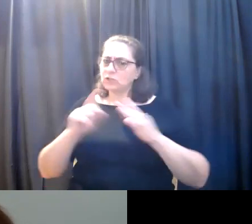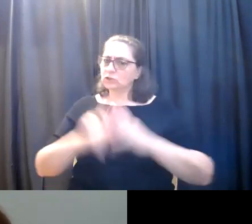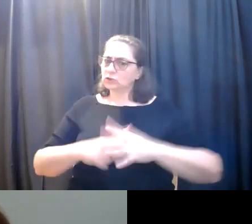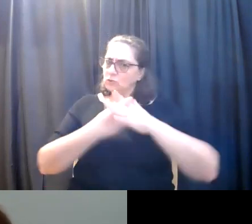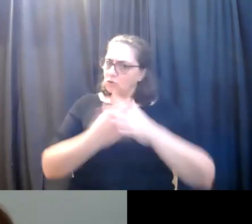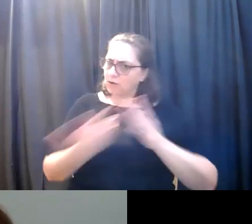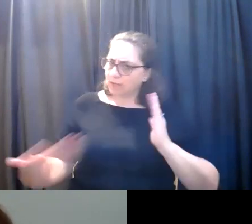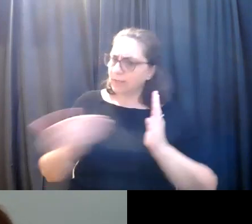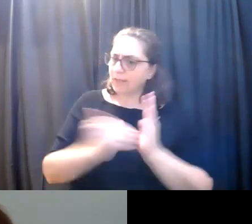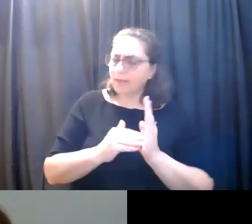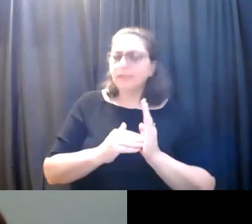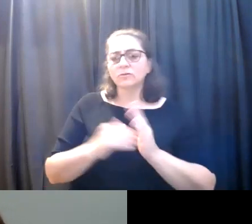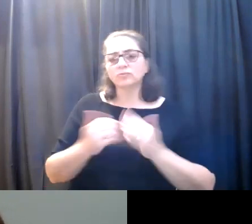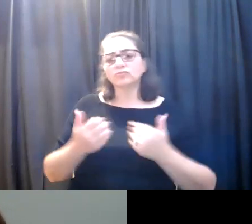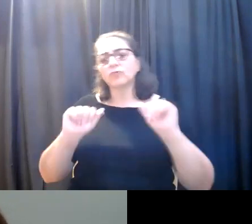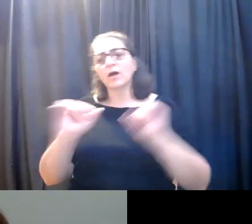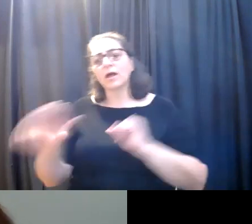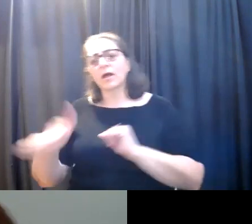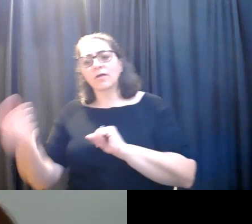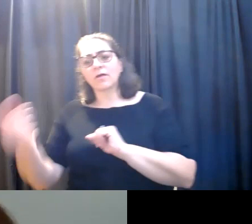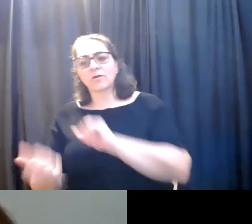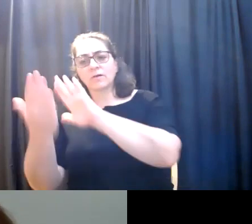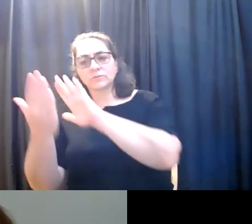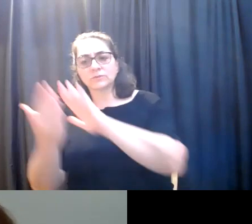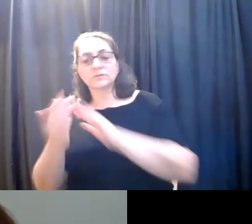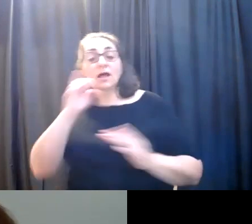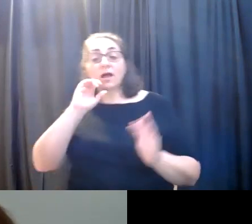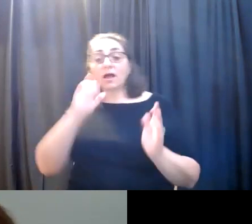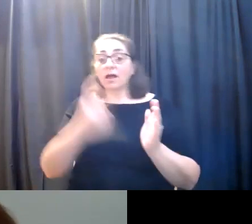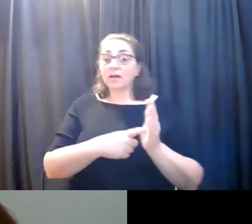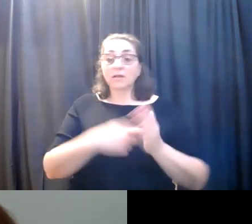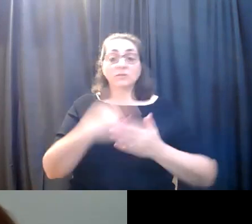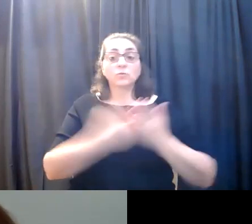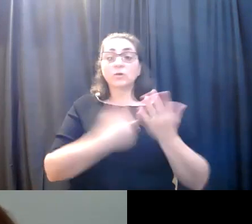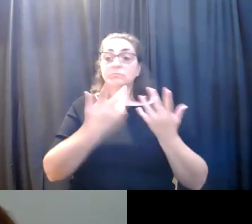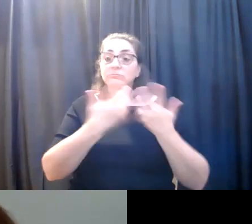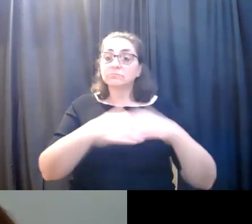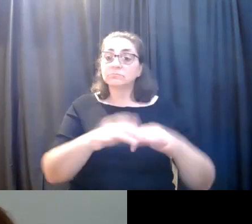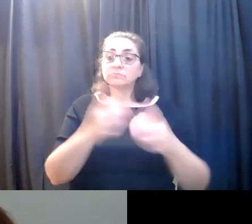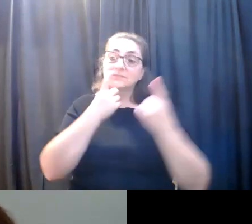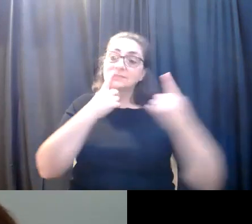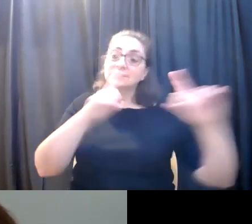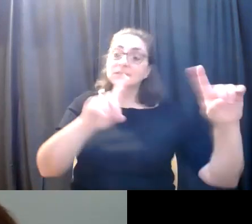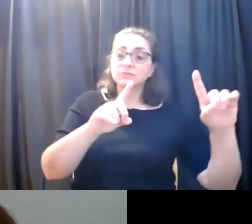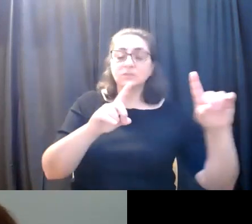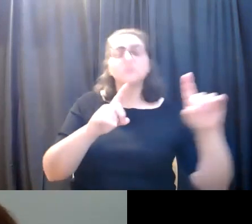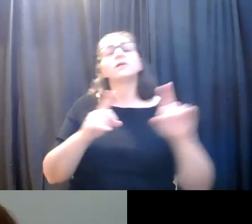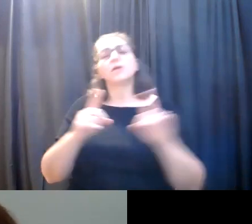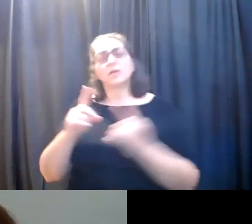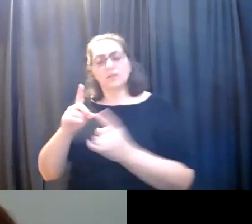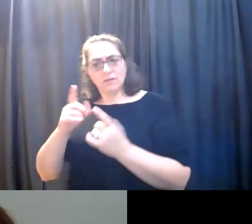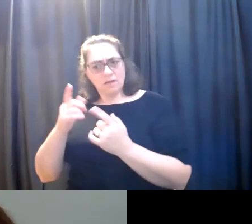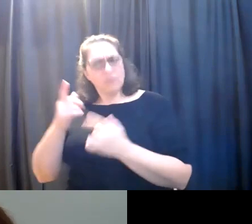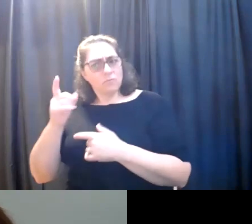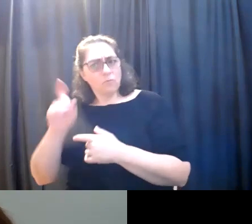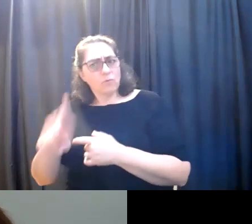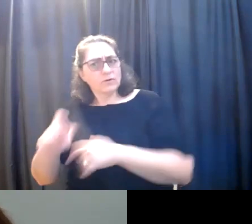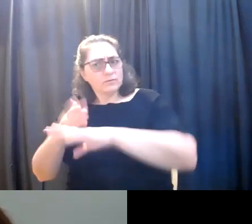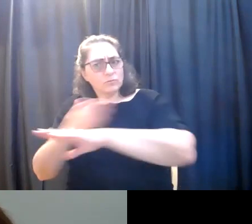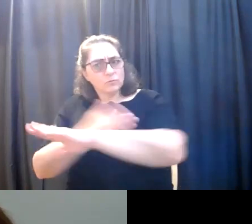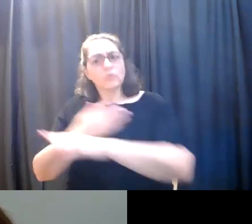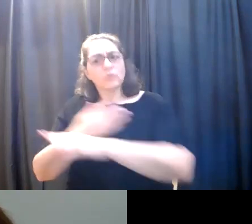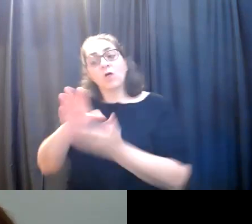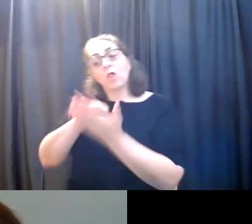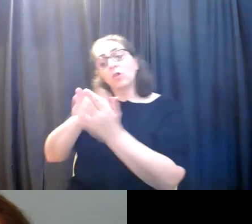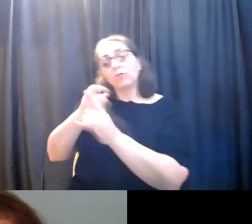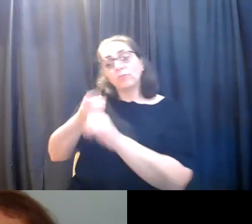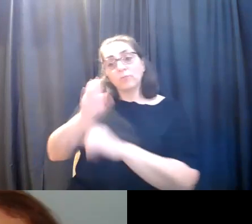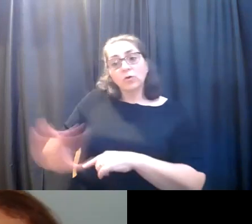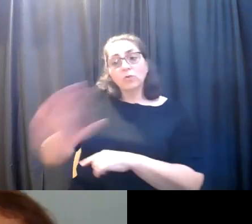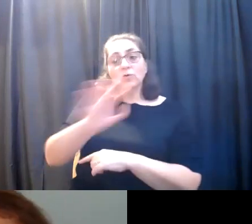on the table is what I take. So it was clear they worked together, and that, we sided to do,